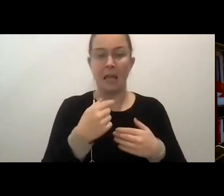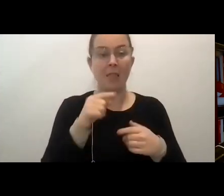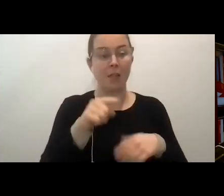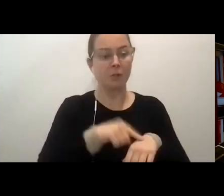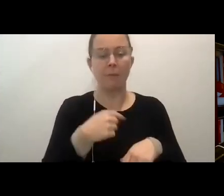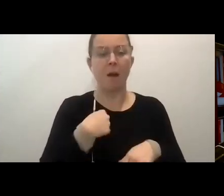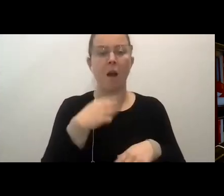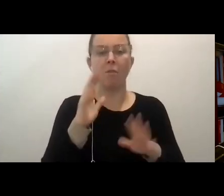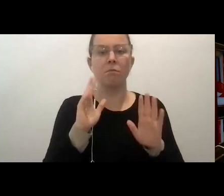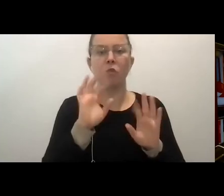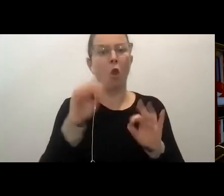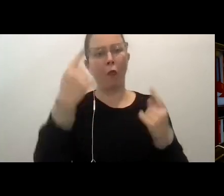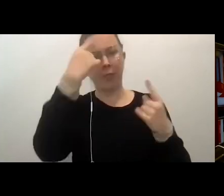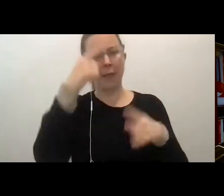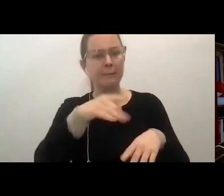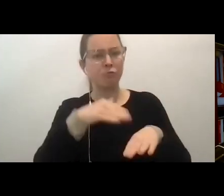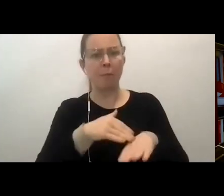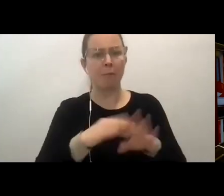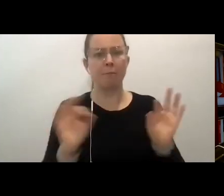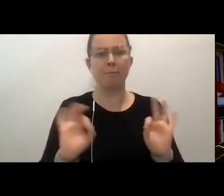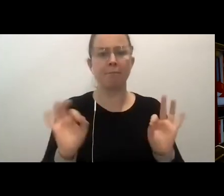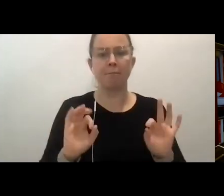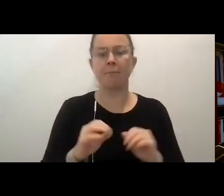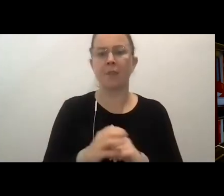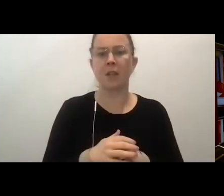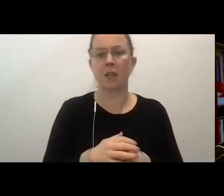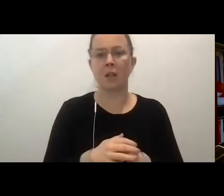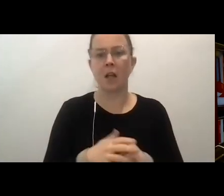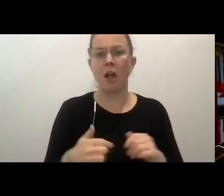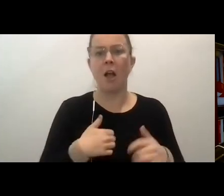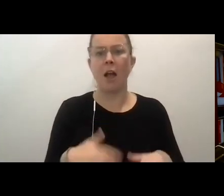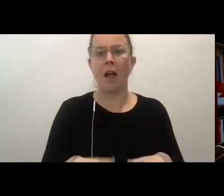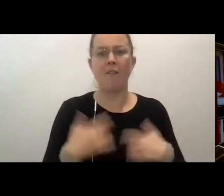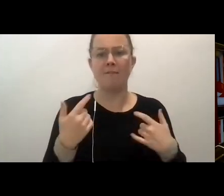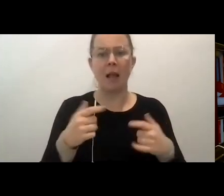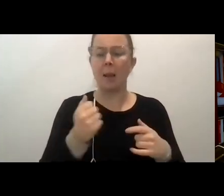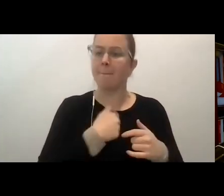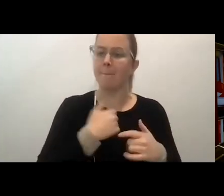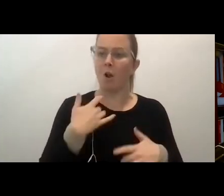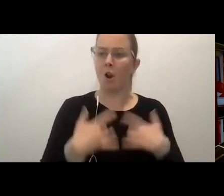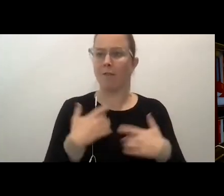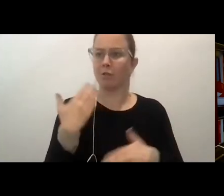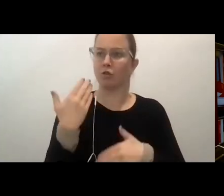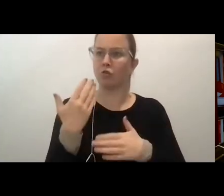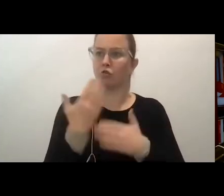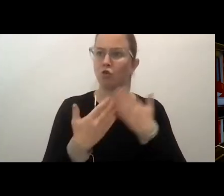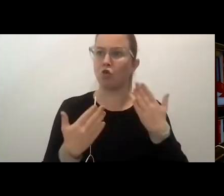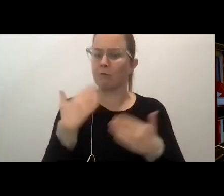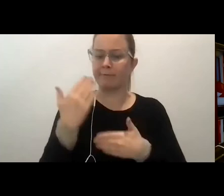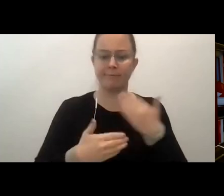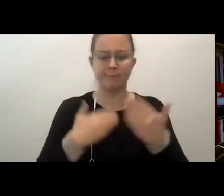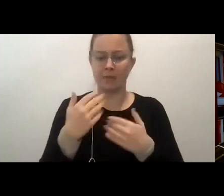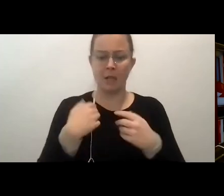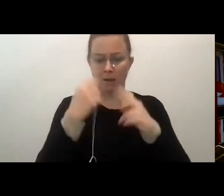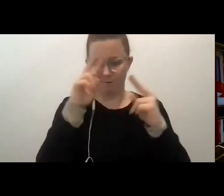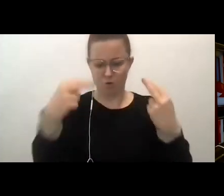And it didn't really fit in with my personal narrative at that time, you know? How I viewed myself to be.